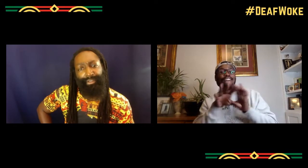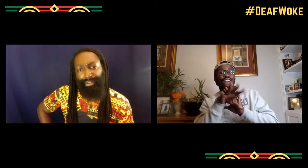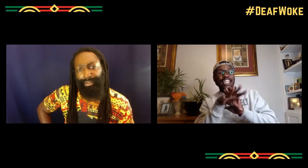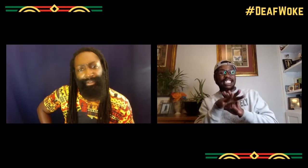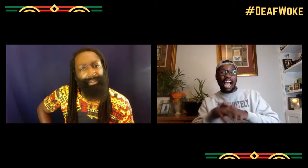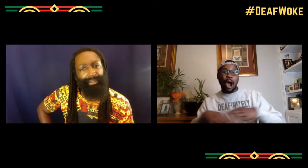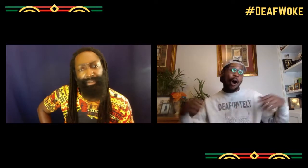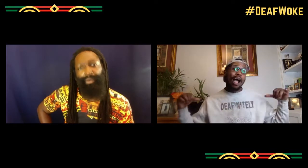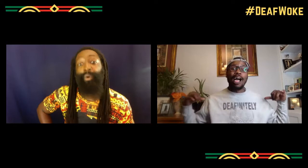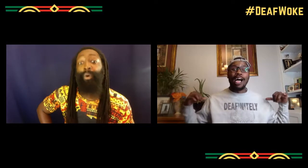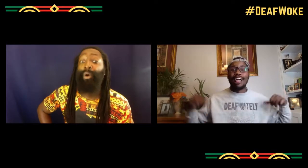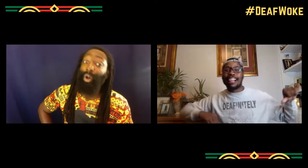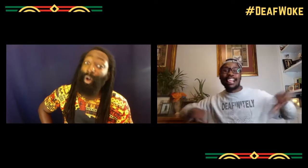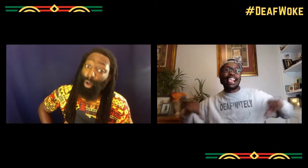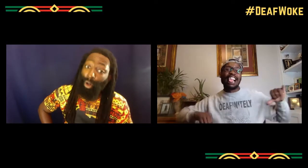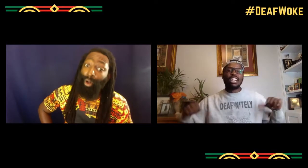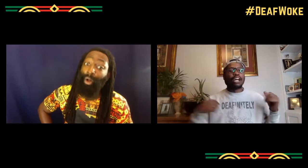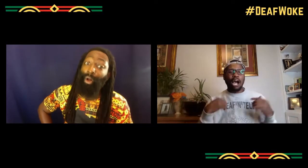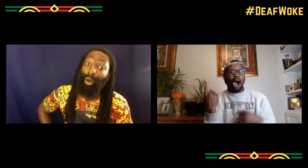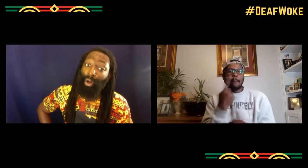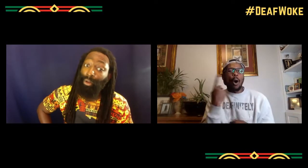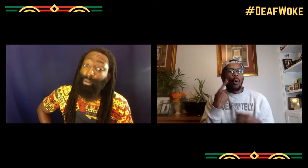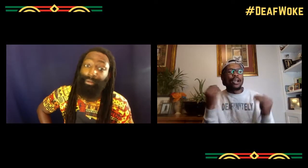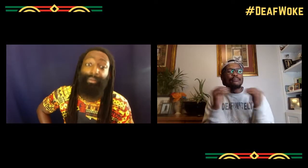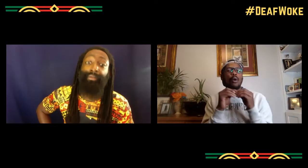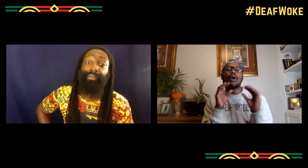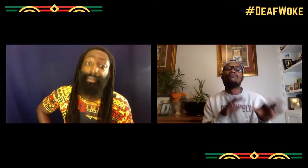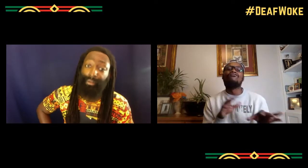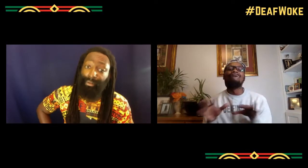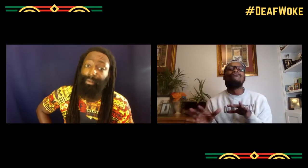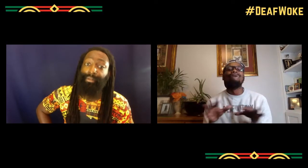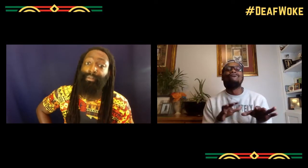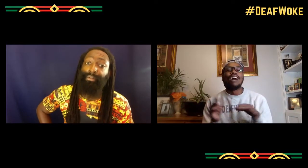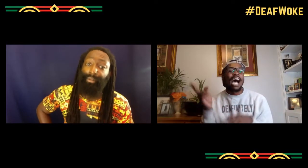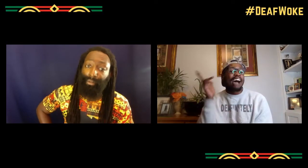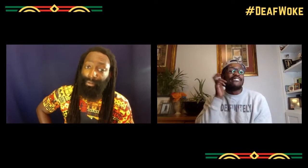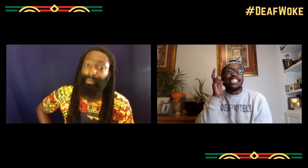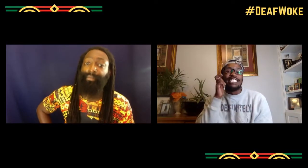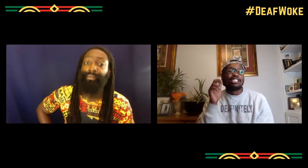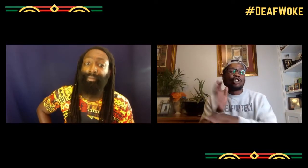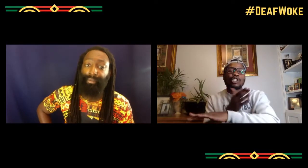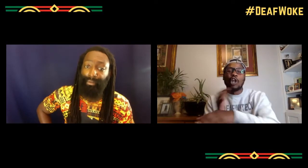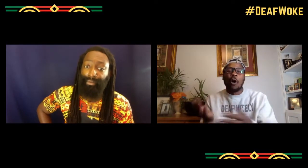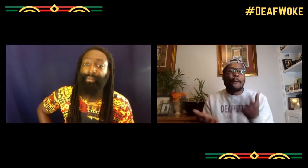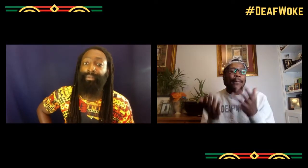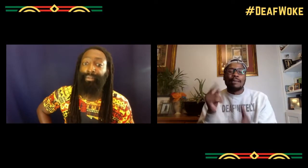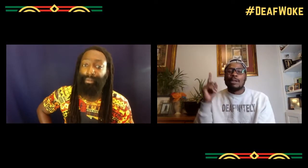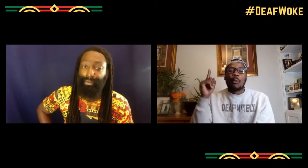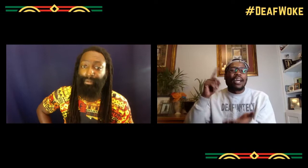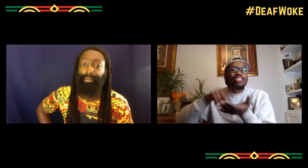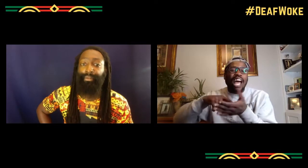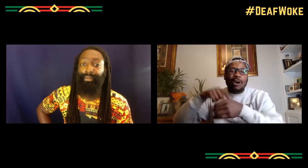So, I don't do anything rush, you know, I can't. So I'm always, you know, I'm always taking my time.